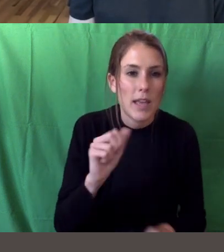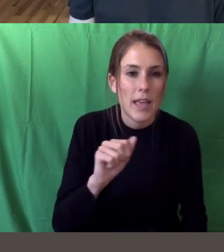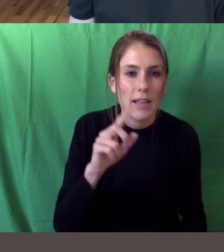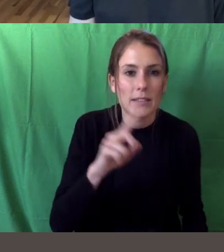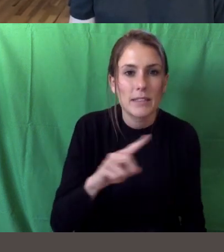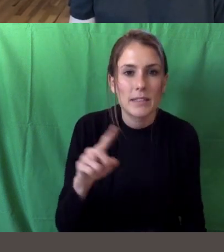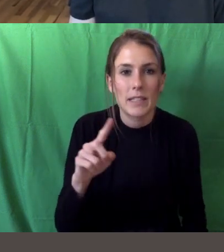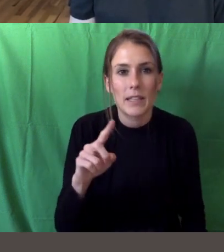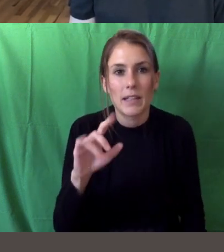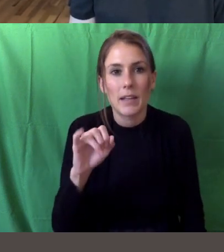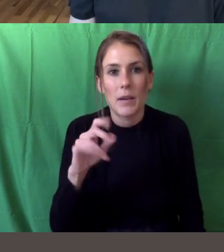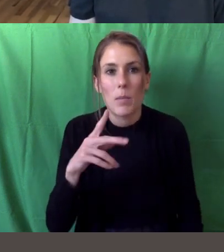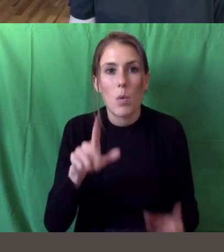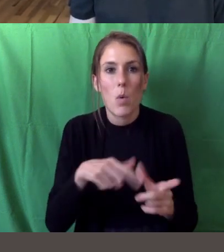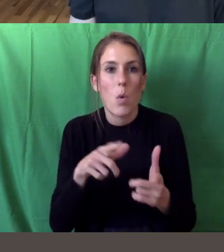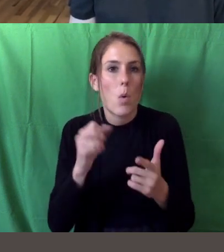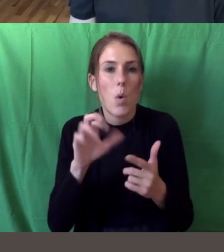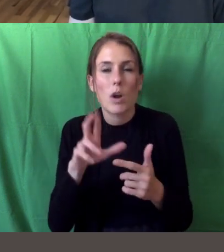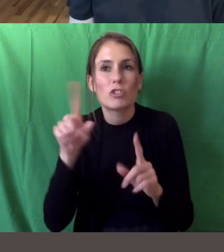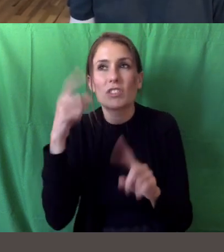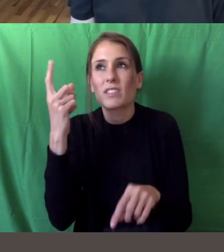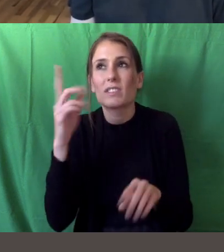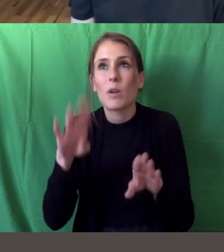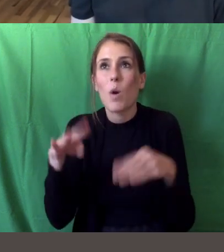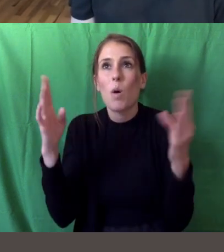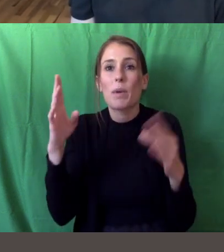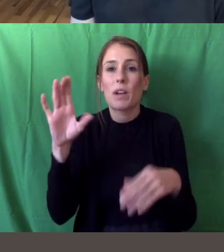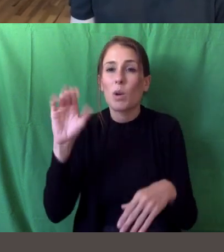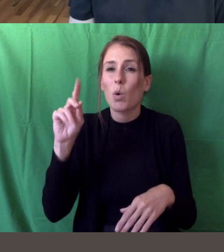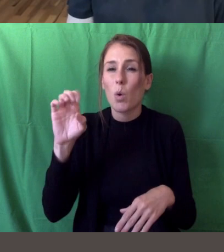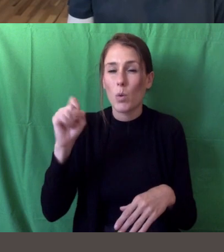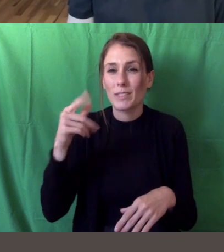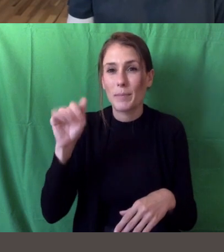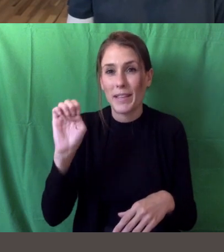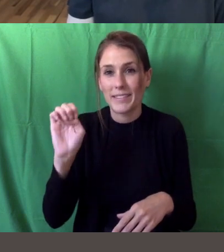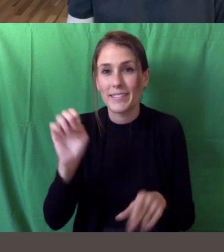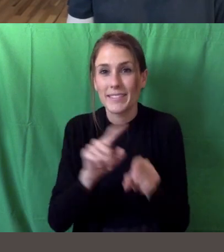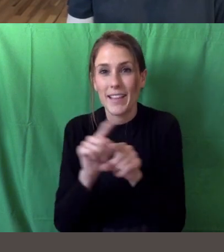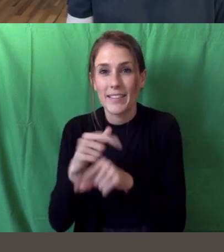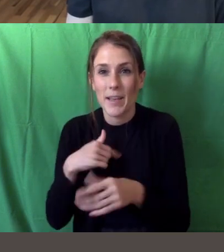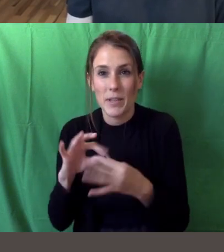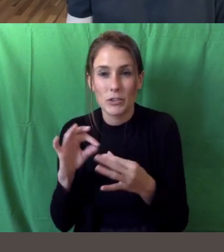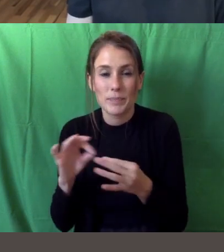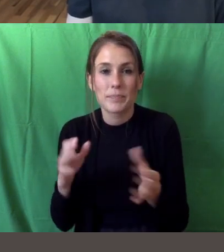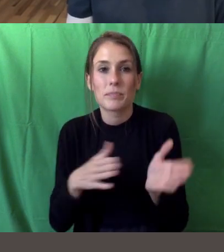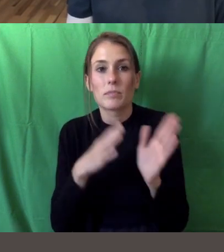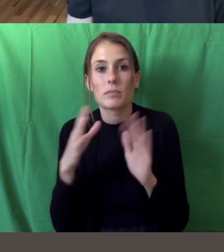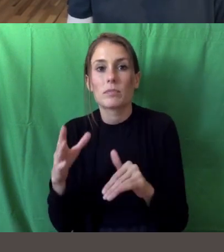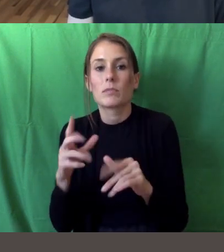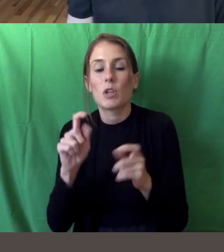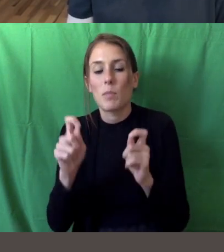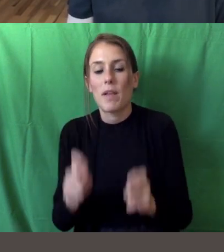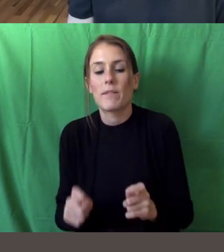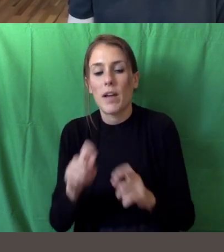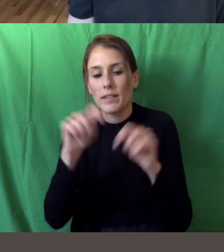to pull the template code down into your local dev context or just open it in a code space like I showed off here. From there, we can modify the template,